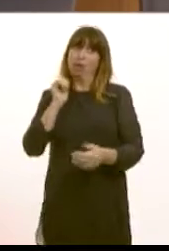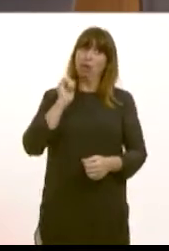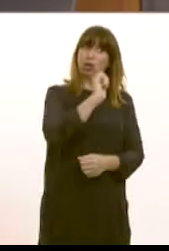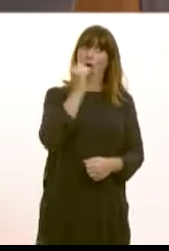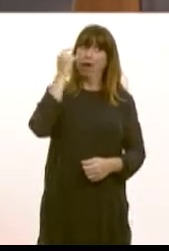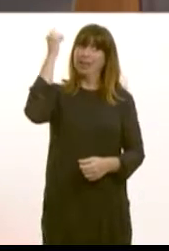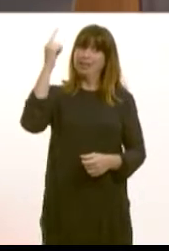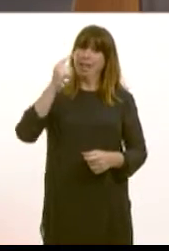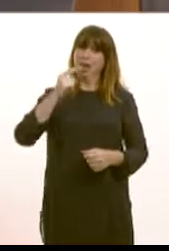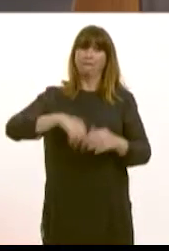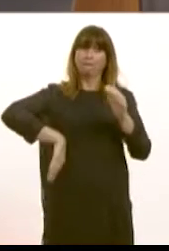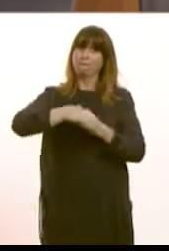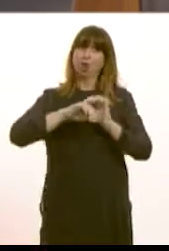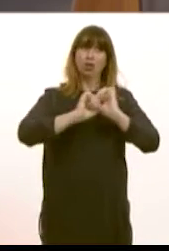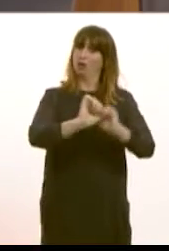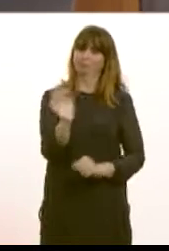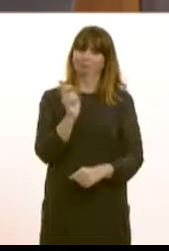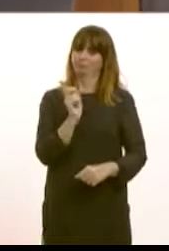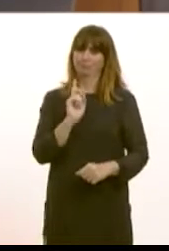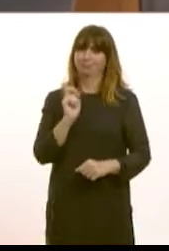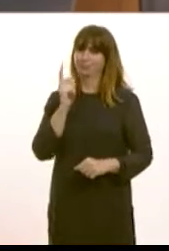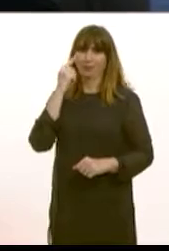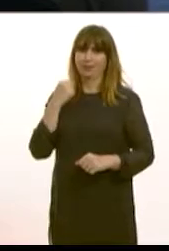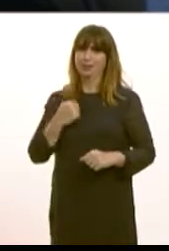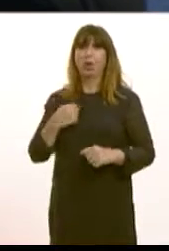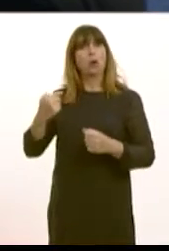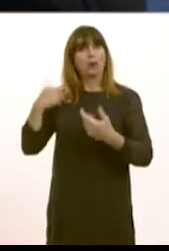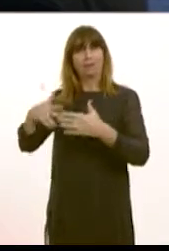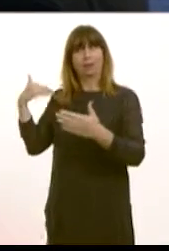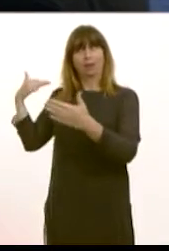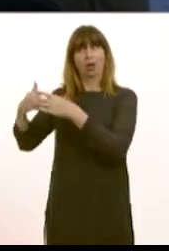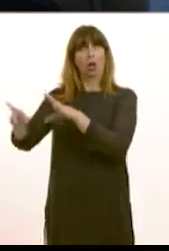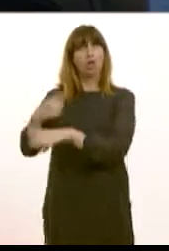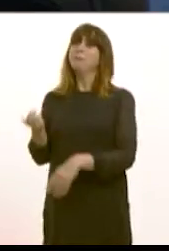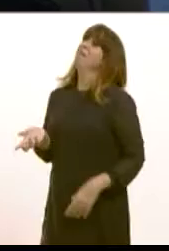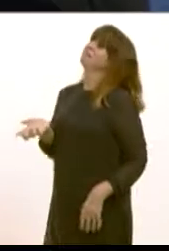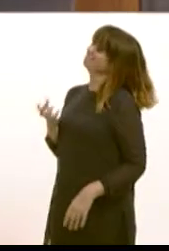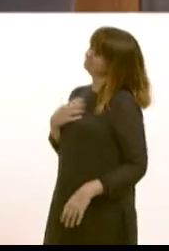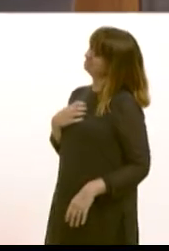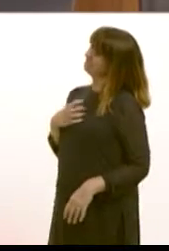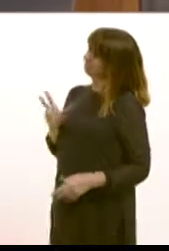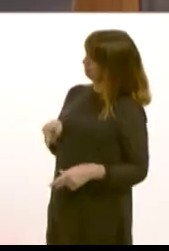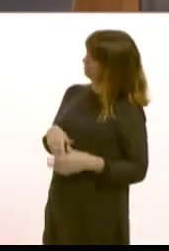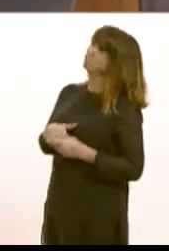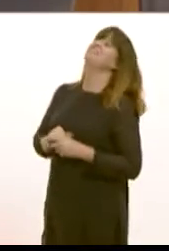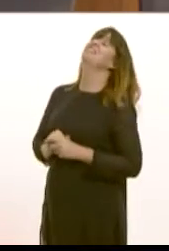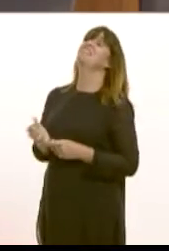The issue of a power plant is something that weíve been discussing for years with Tata, long before, actually, what happened at the beginning of this year.